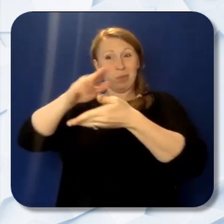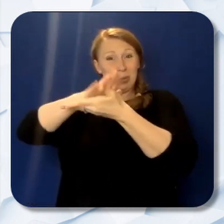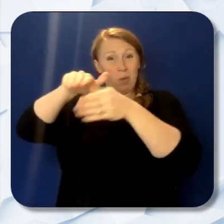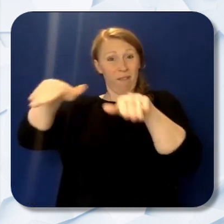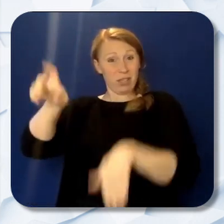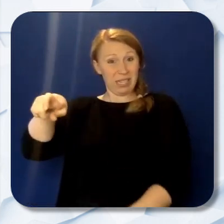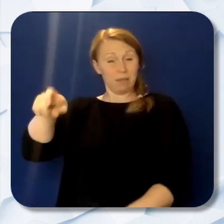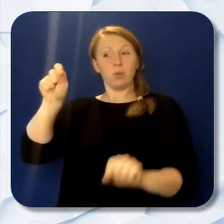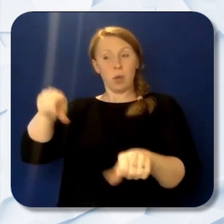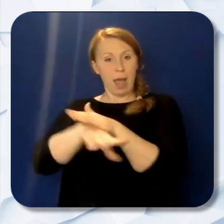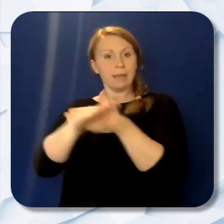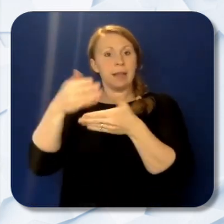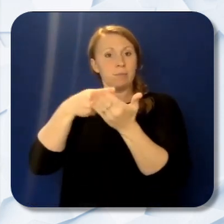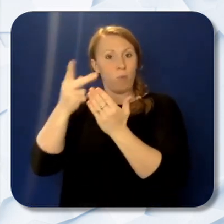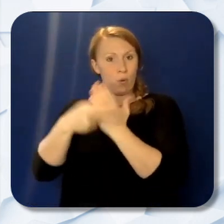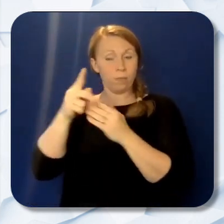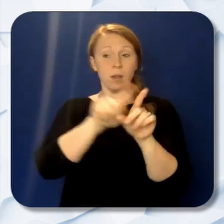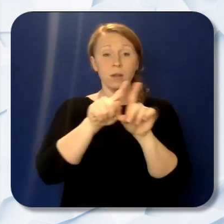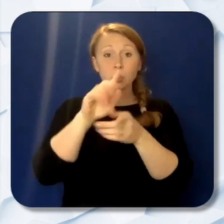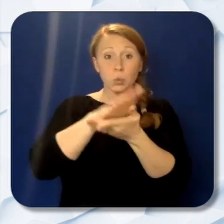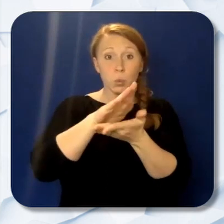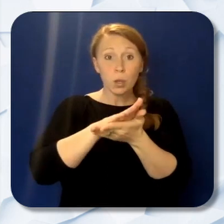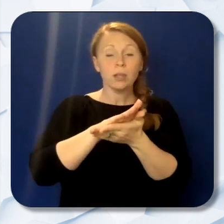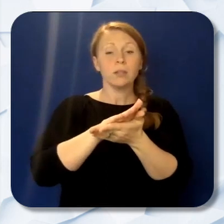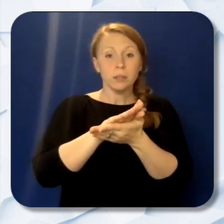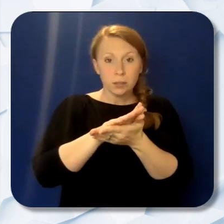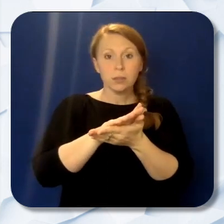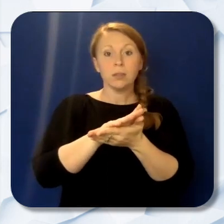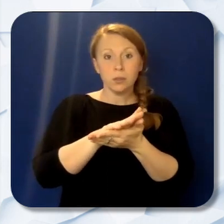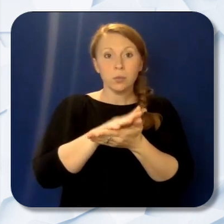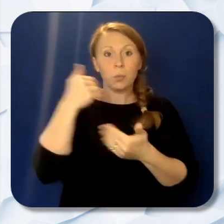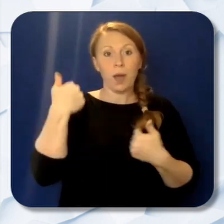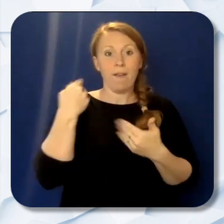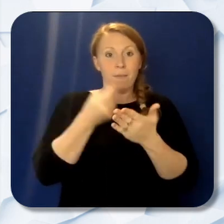is also working. Uh, we've secured funding to recruit ten thousand more counselors who will